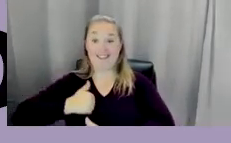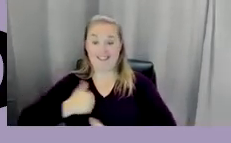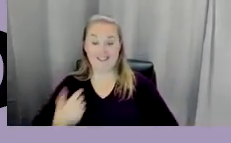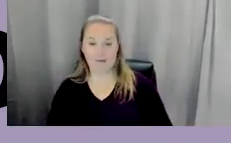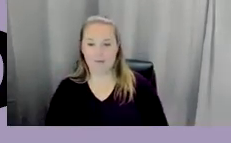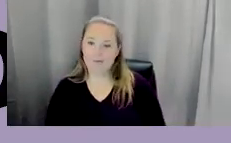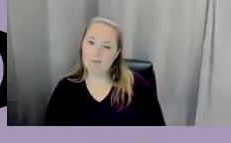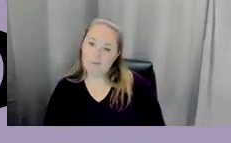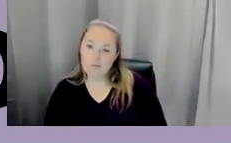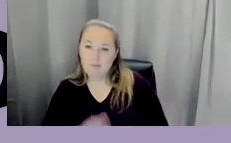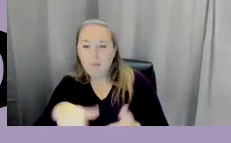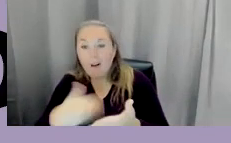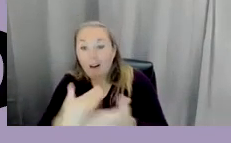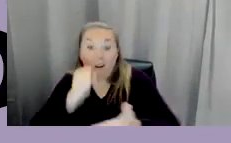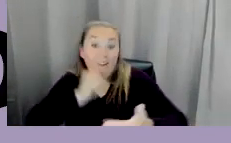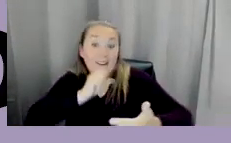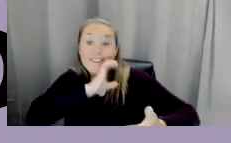, IF THERE IS AN APPLICATION THAT IS SUBMITTED, FOR EXAMPLE